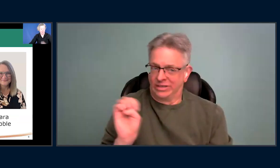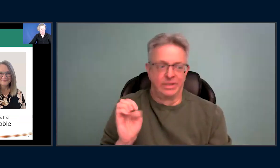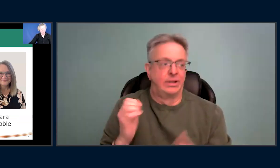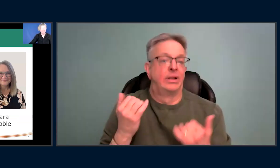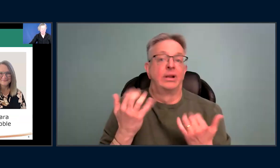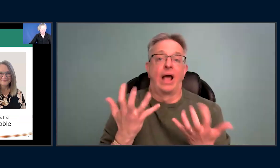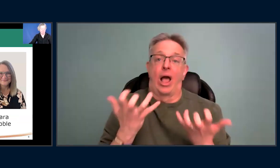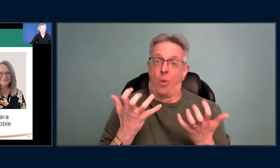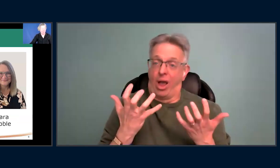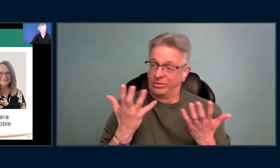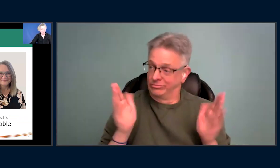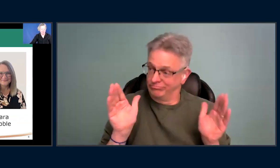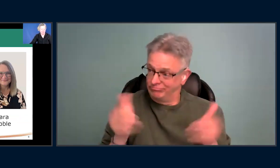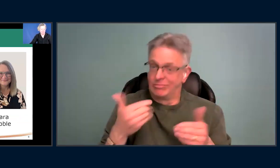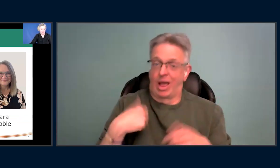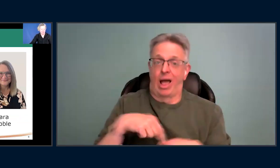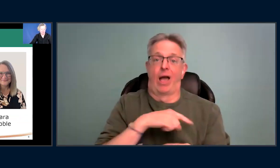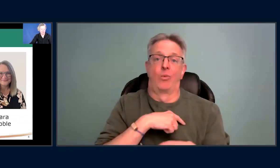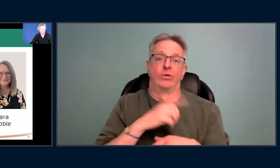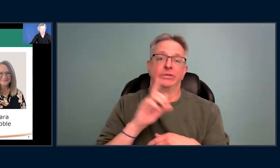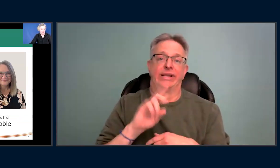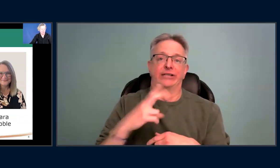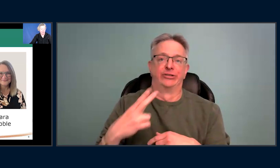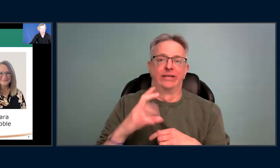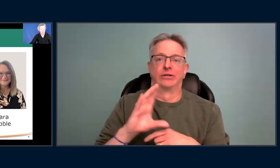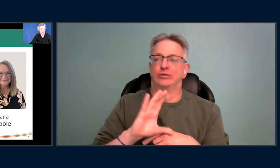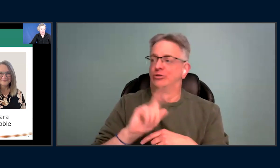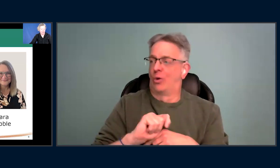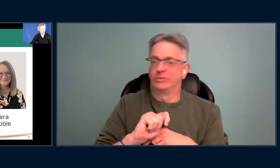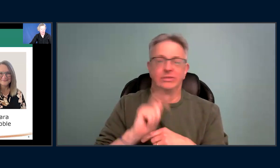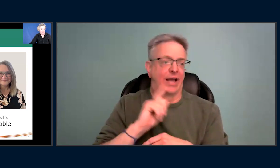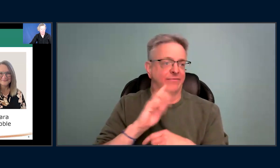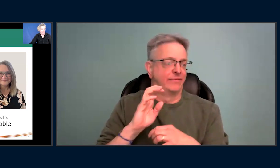JOHN KIRSH >> All right. Again, this is John speaking. Thank you so much, Elizabeth. I wanted to briefly introduce